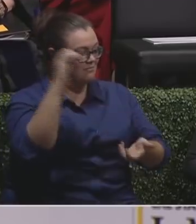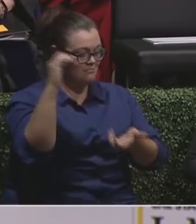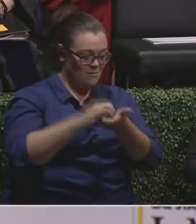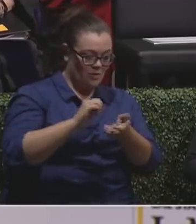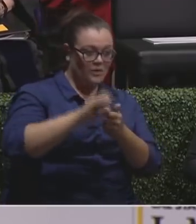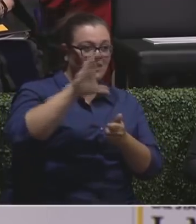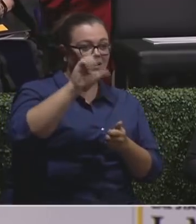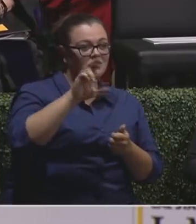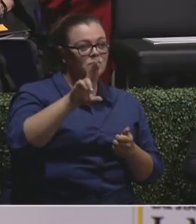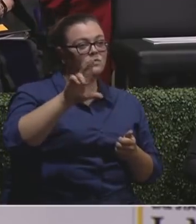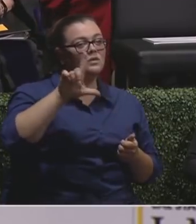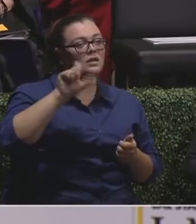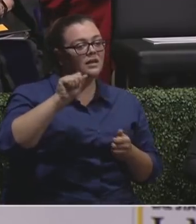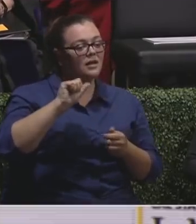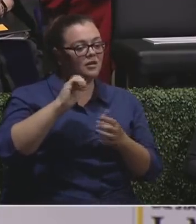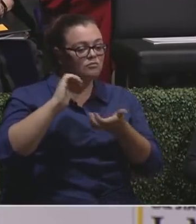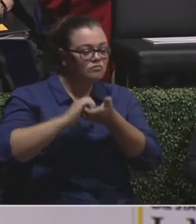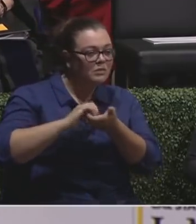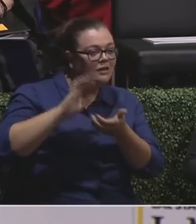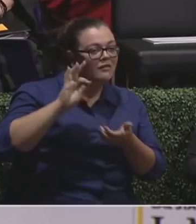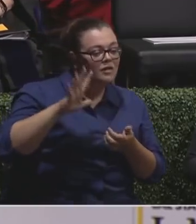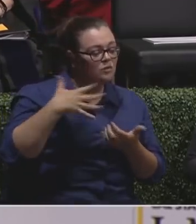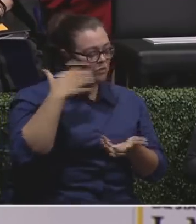INCLUDING JONATHAN WILLIAMS VENTURED IT TO OPEN THE FIRST OF START UP CHARTER SCHOOL IN SOUTH LA.